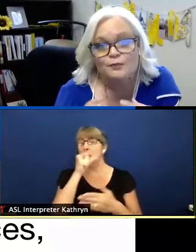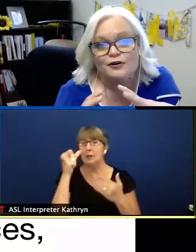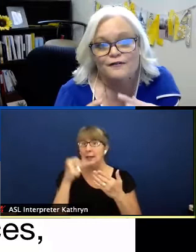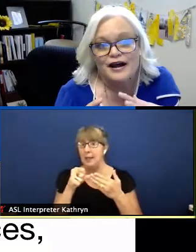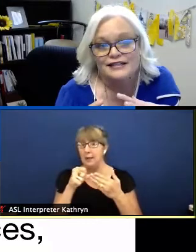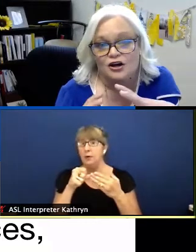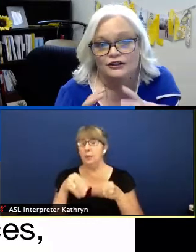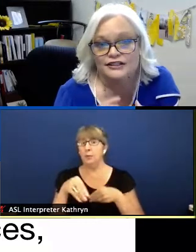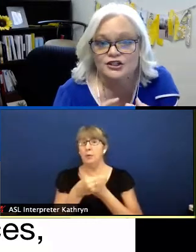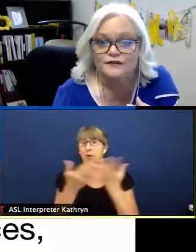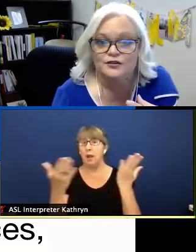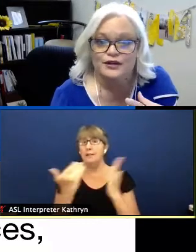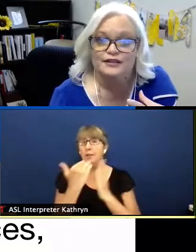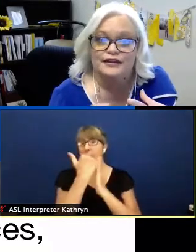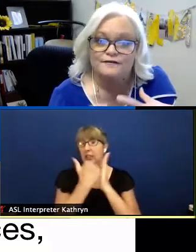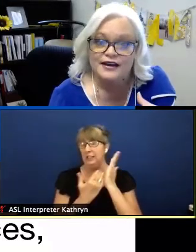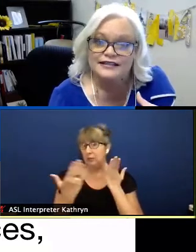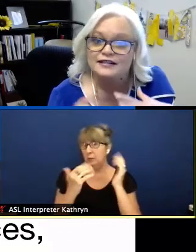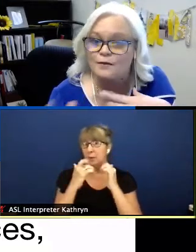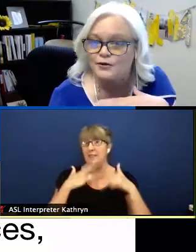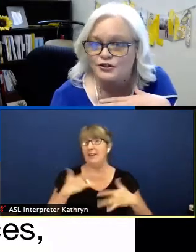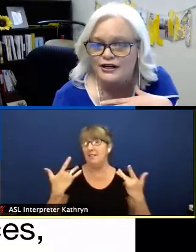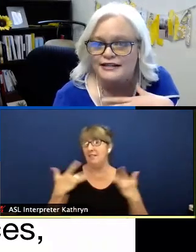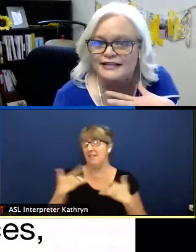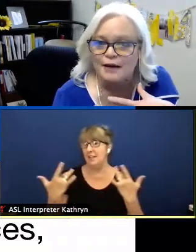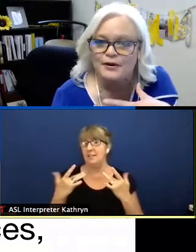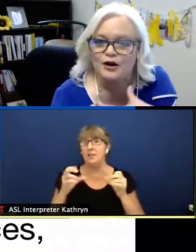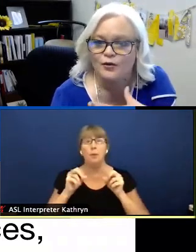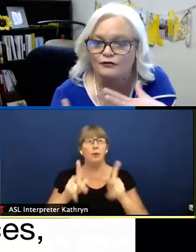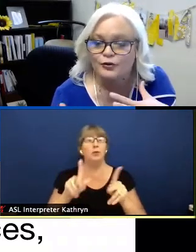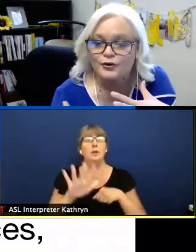provides our list serves with events and opportunities happening around Florida.